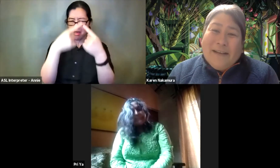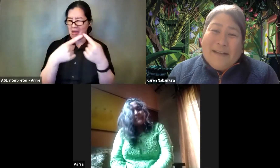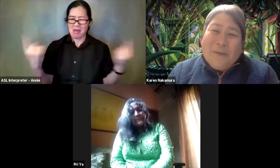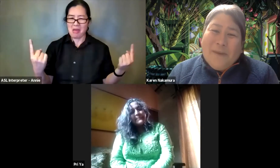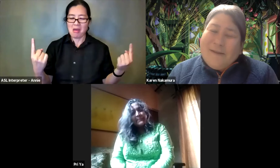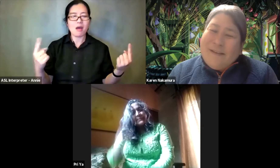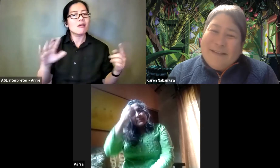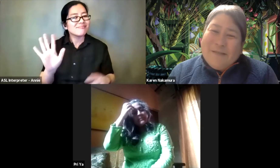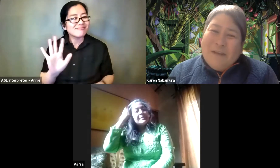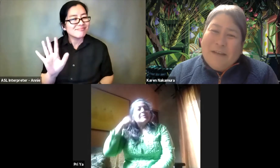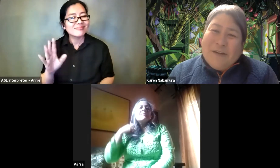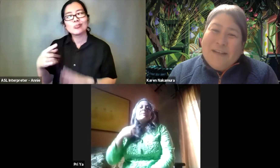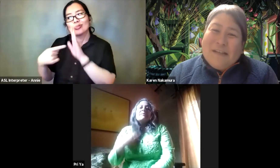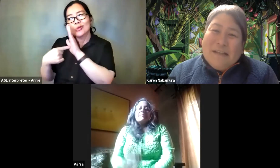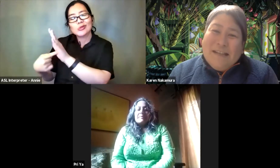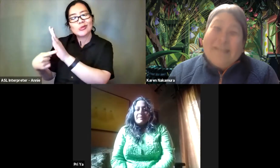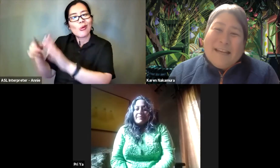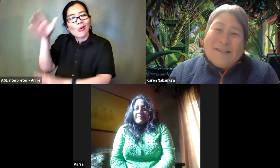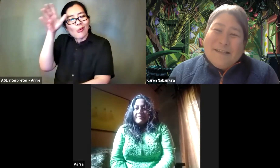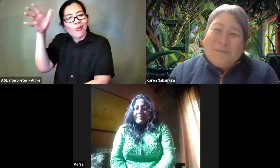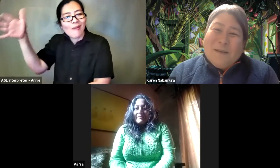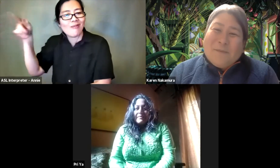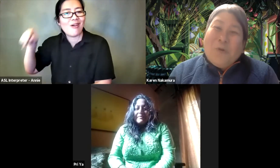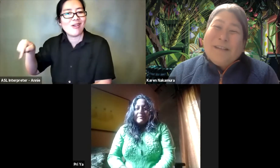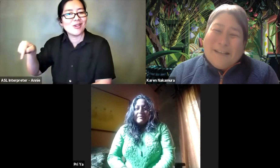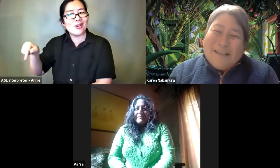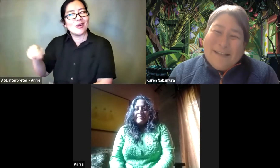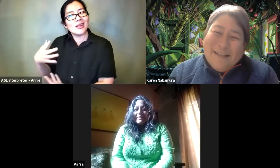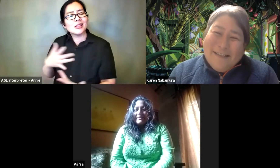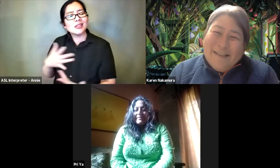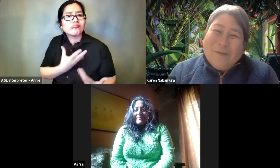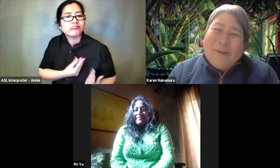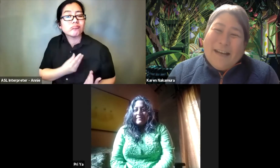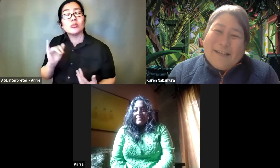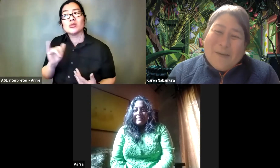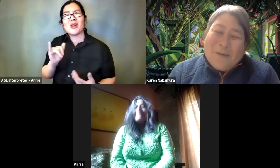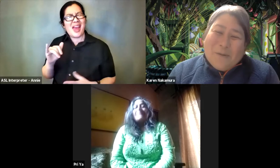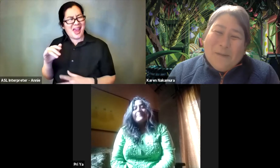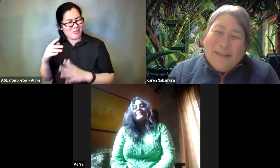that with his transistor radio he he is actually in some ways, more in touch with the outside